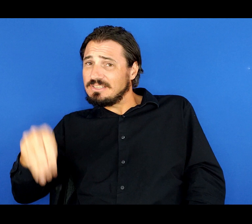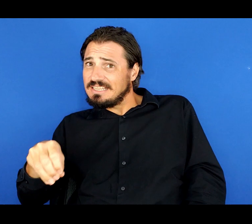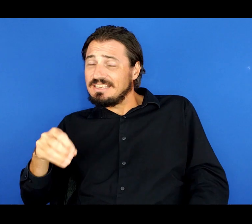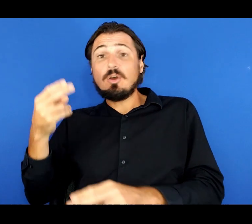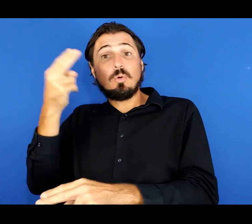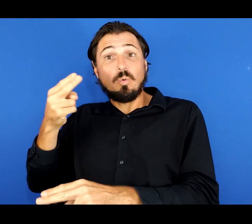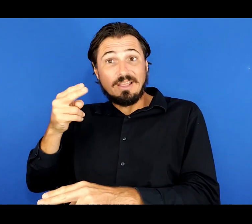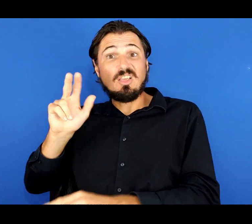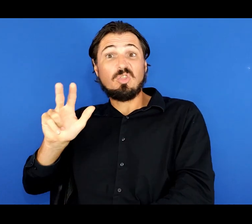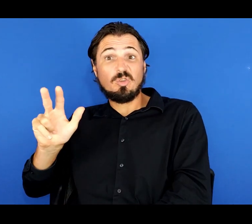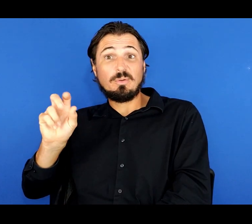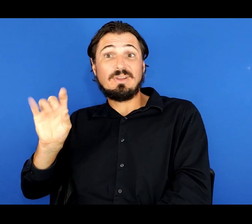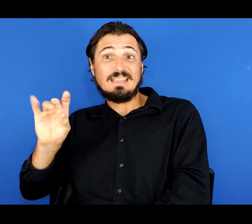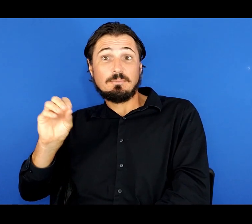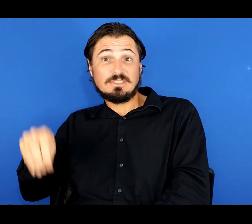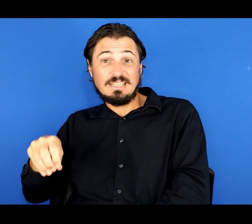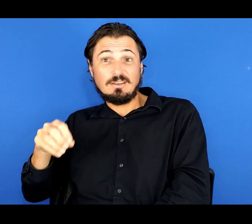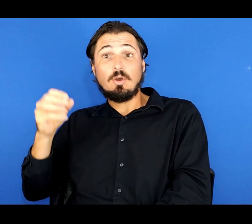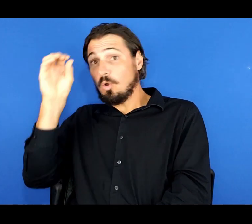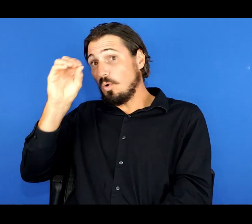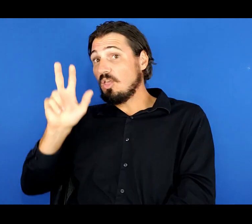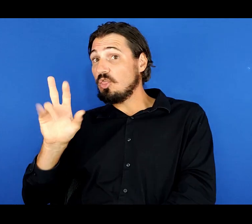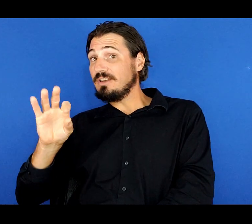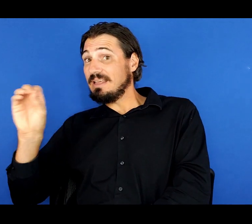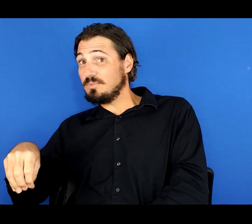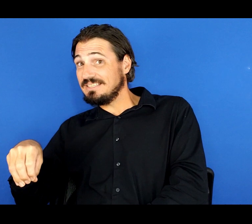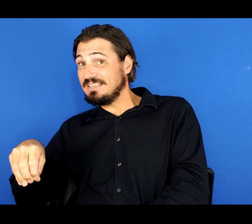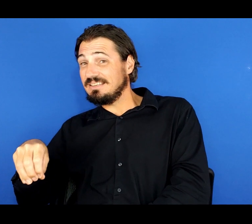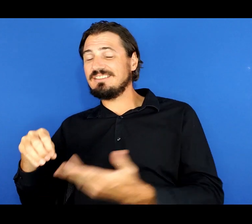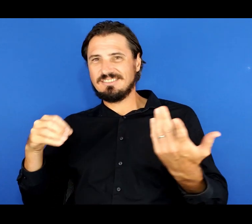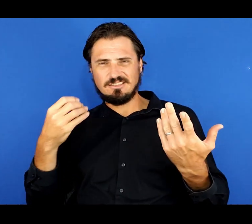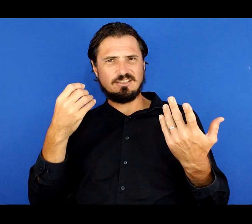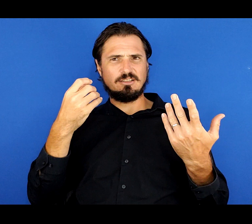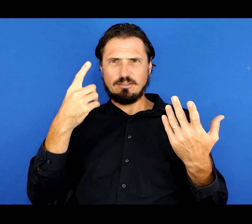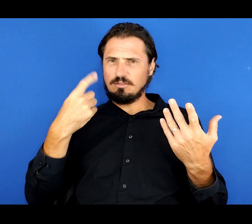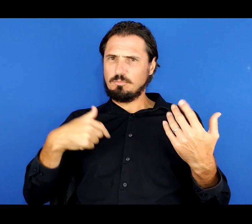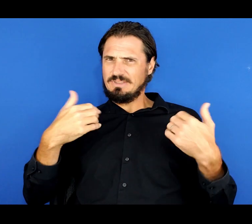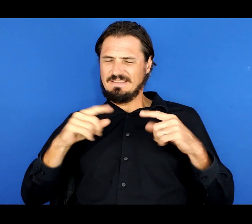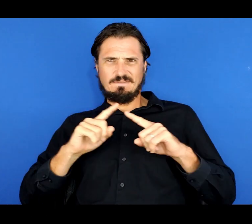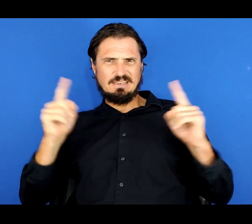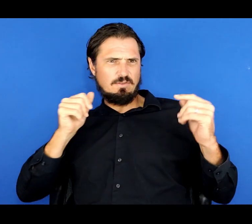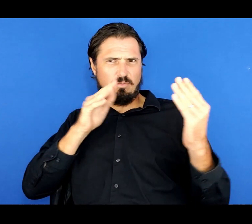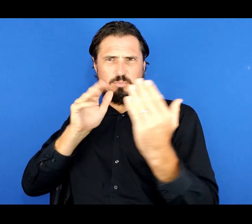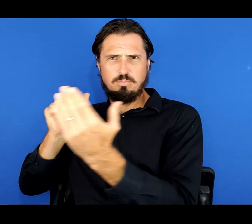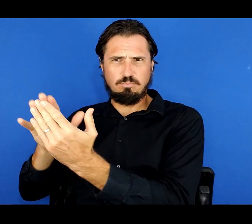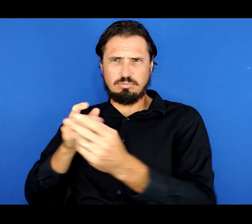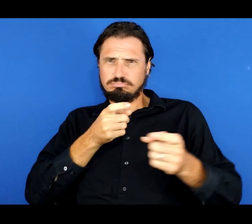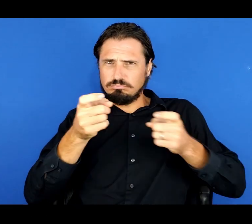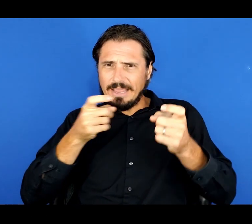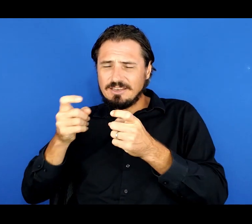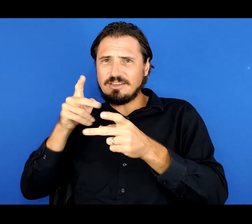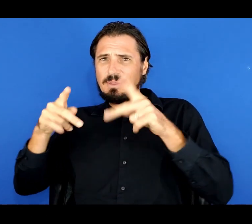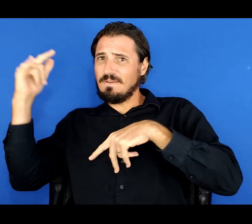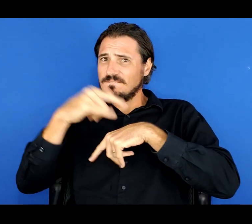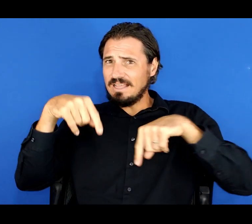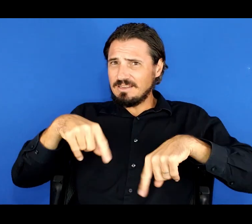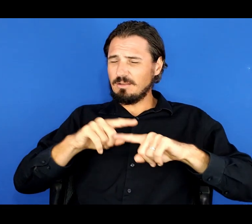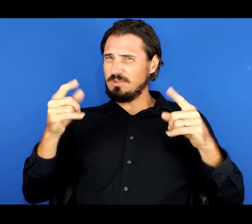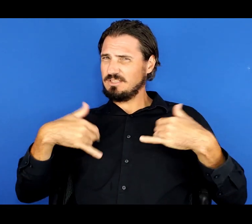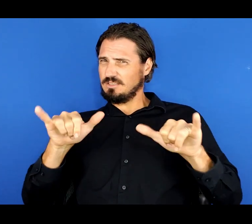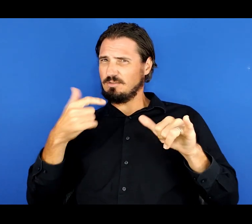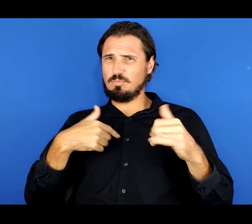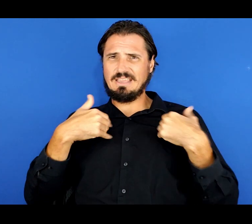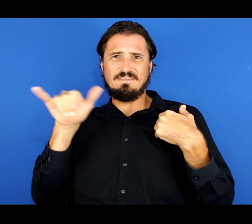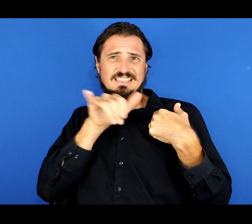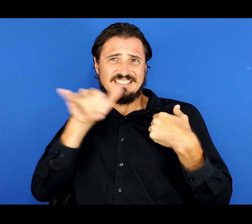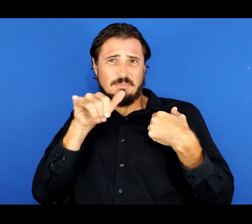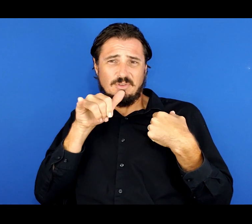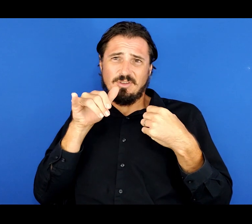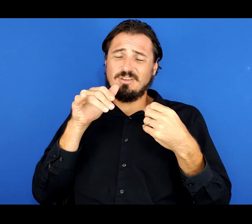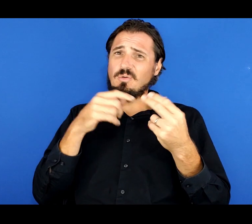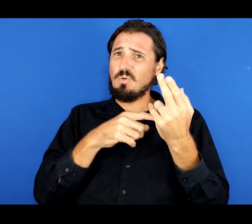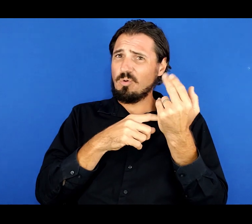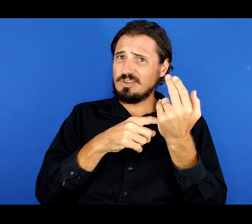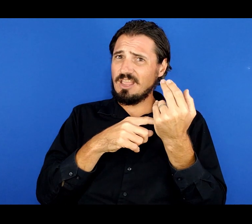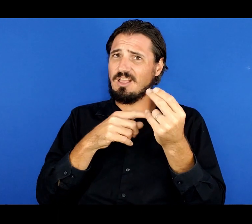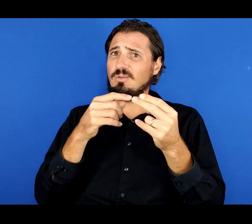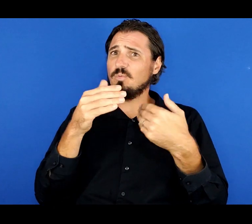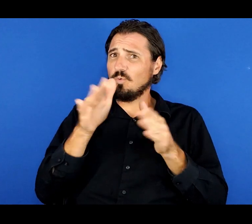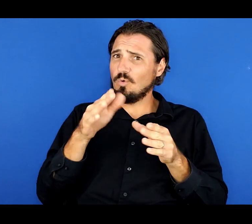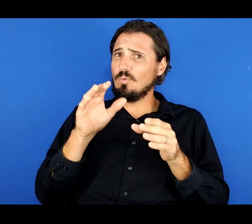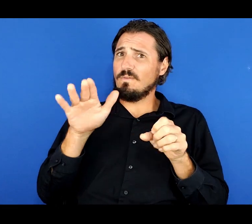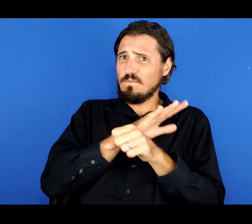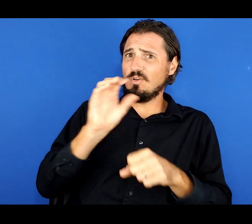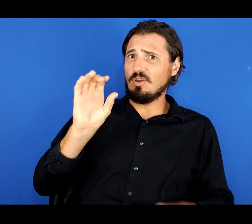Hawai‘i at 38% and O‘ahu at 39%. Despite the differences in our approaches to managing travel, occupancies on the different islands are similar. In the week of January 17 to 23, Kaua‘i’s